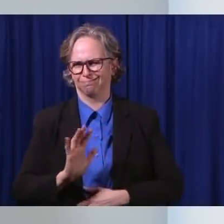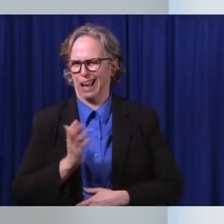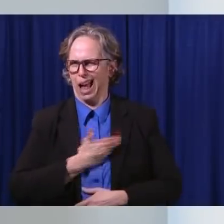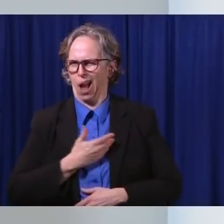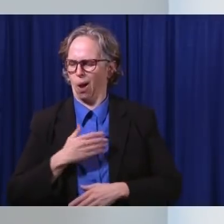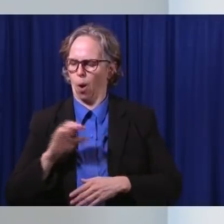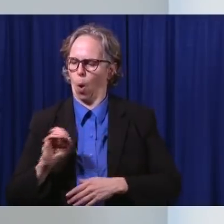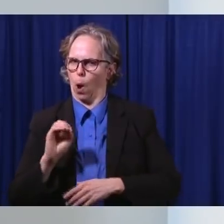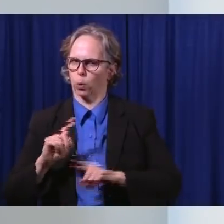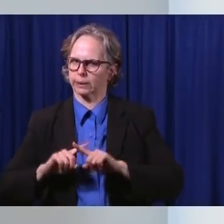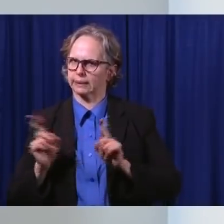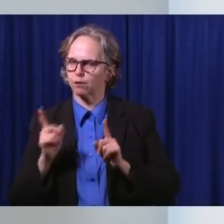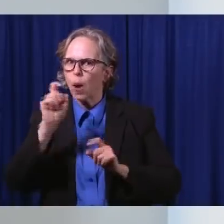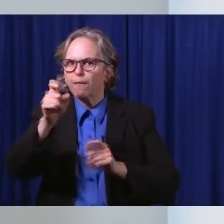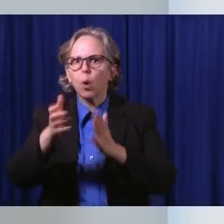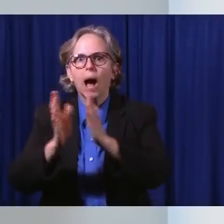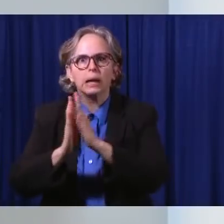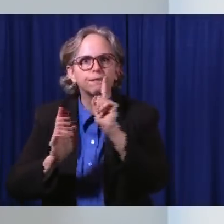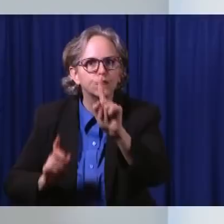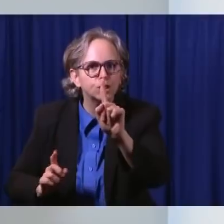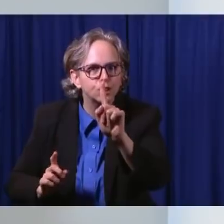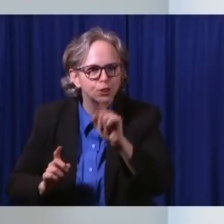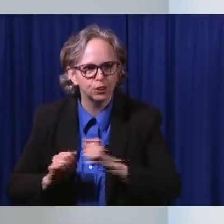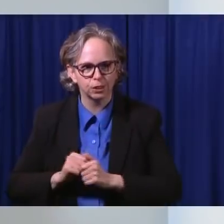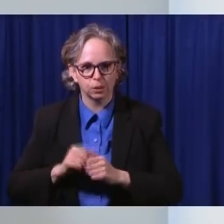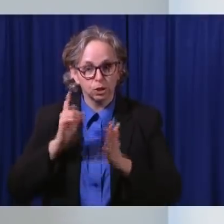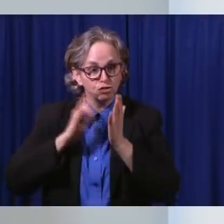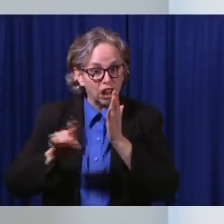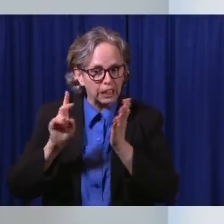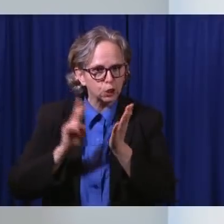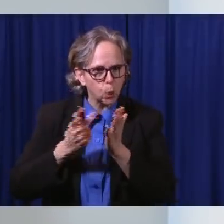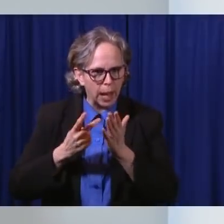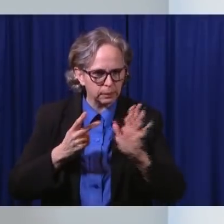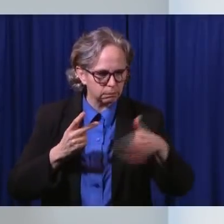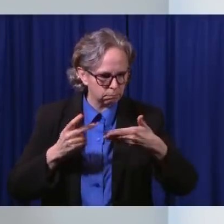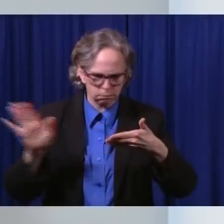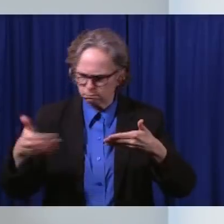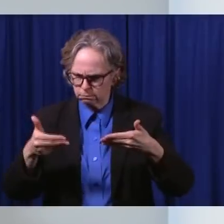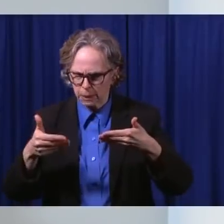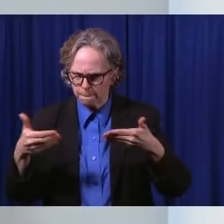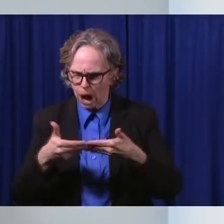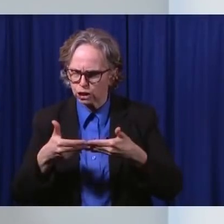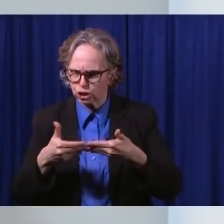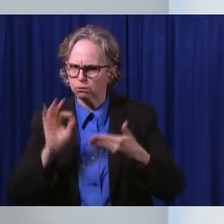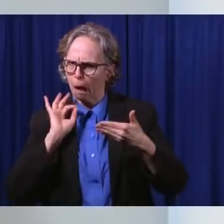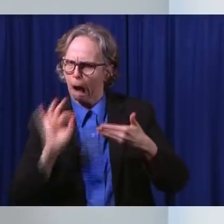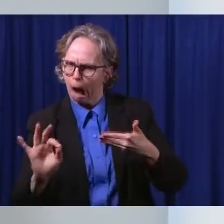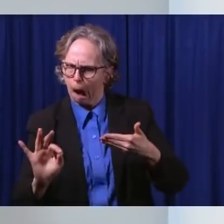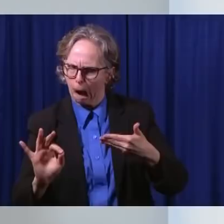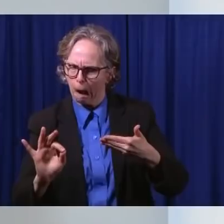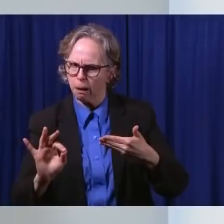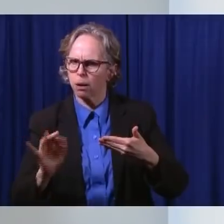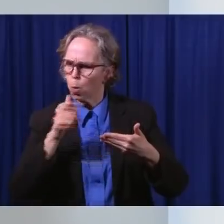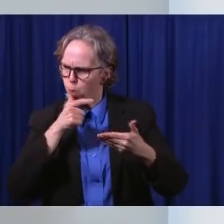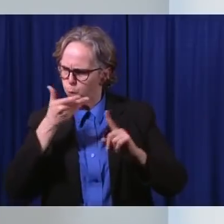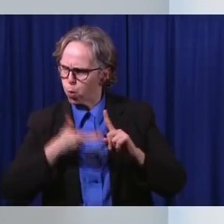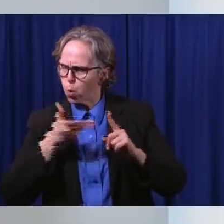DIFFERENT WHAT SOME STATES ARE TALKING ABOUT IS SENDING EVERYBODY A BALLOT. THAT DOES NOT HAPPEN IN OHIO. YOU HAVE TO REQUEST IT. IT'S CHECKED TWICE